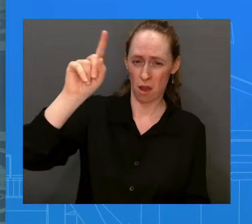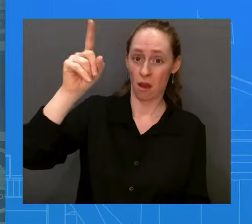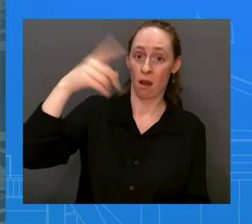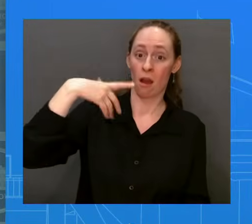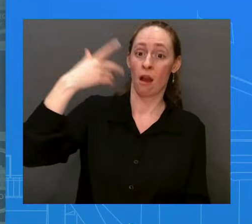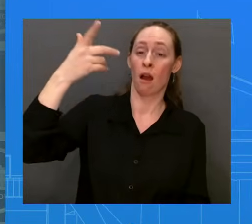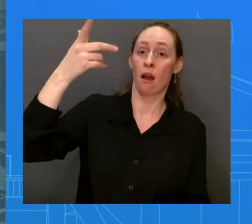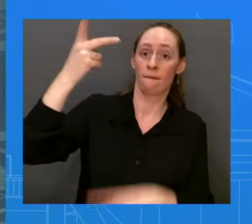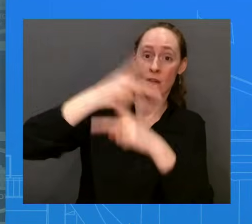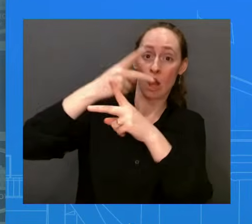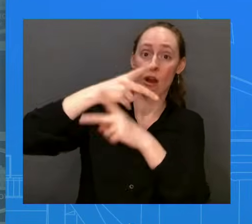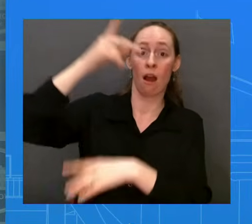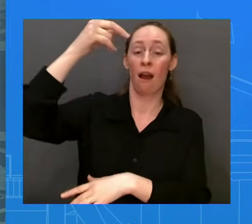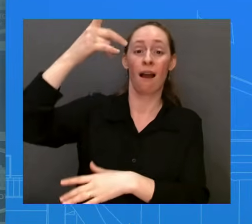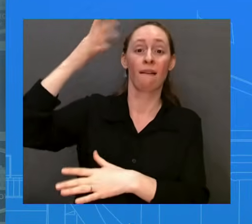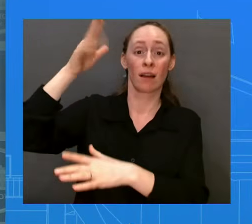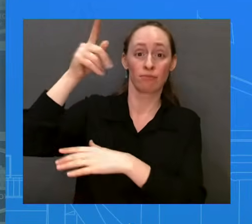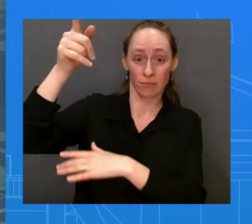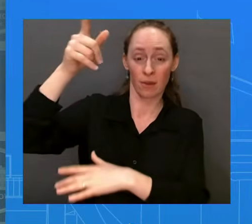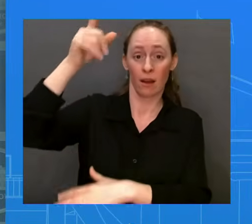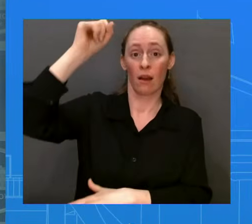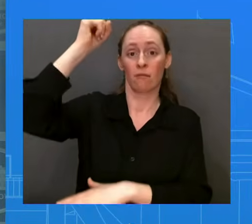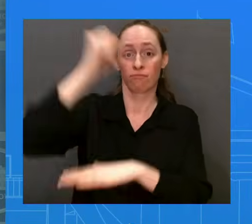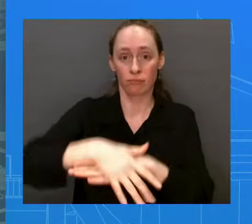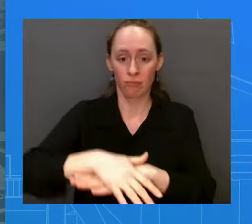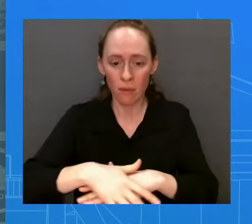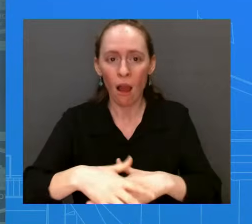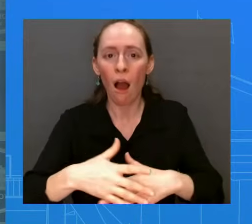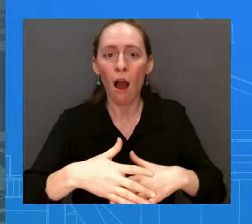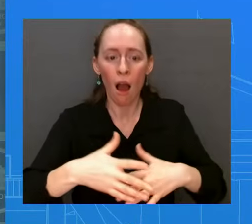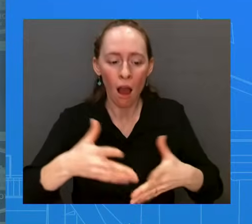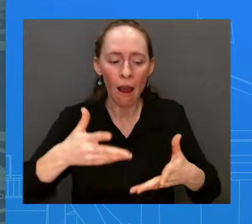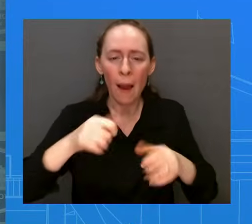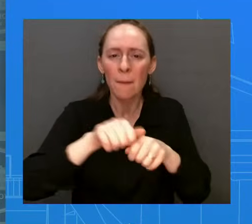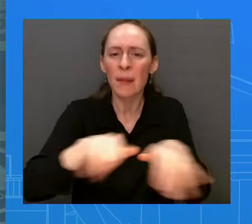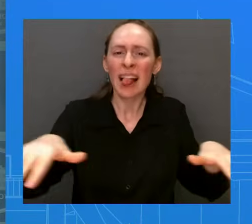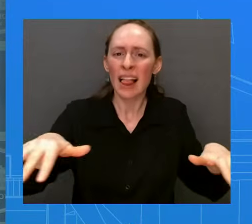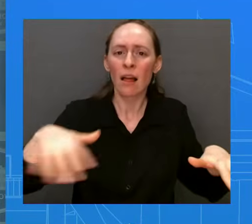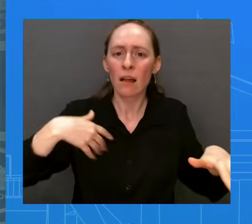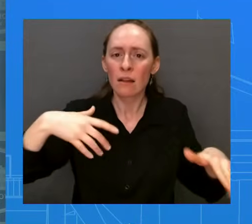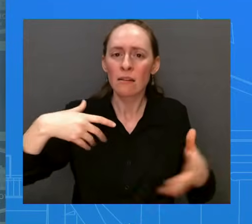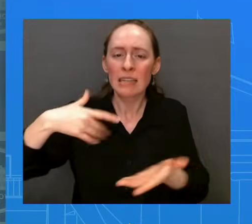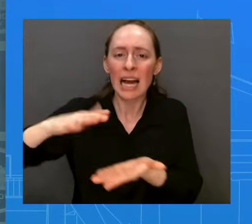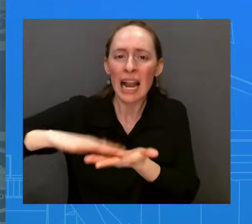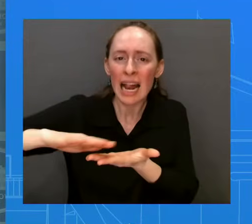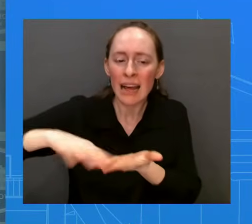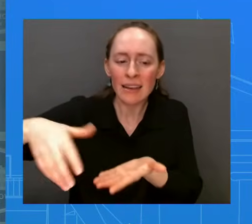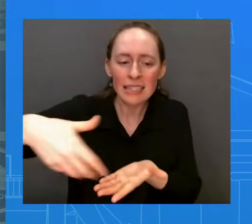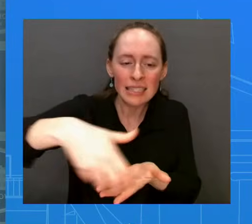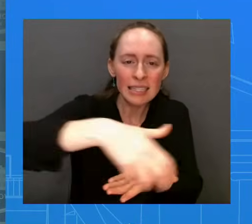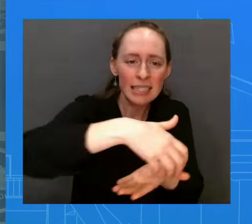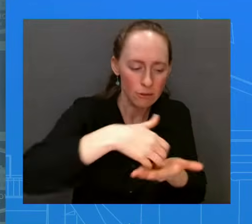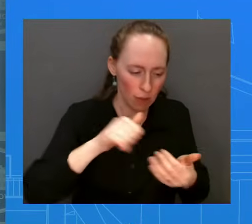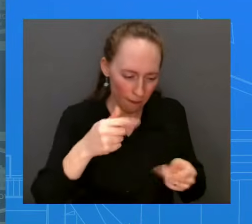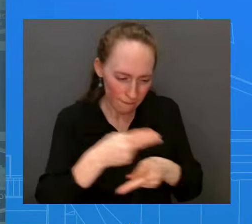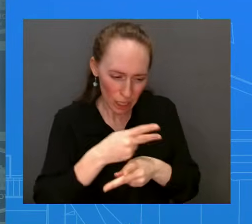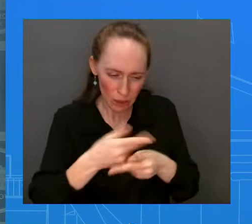We assessed whether they posed any kinetic threat to people on the ground. They did not. We assessed whether they were sending